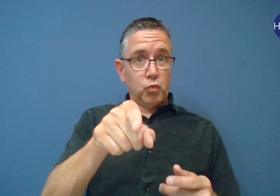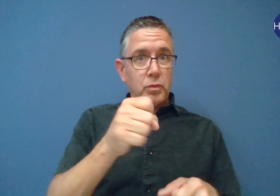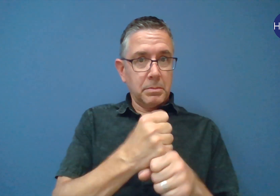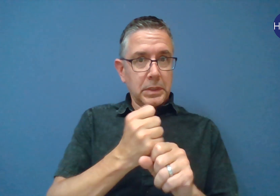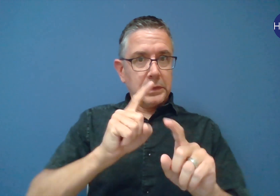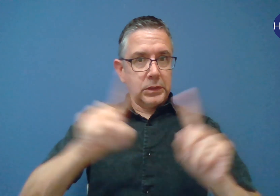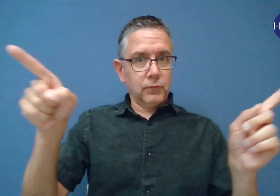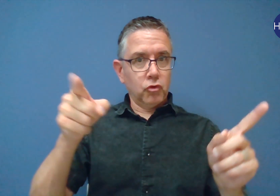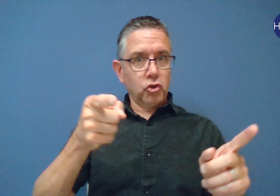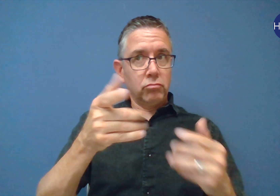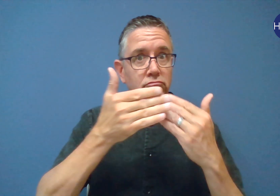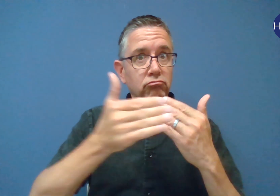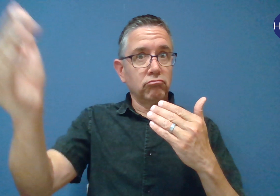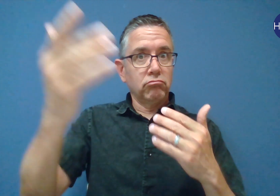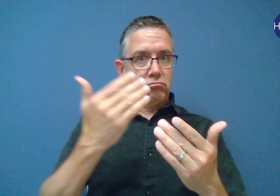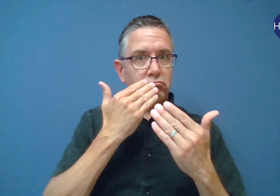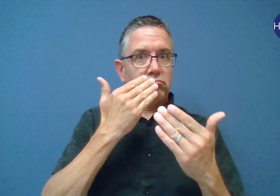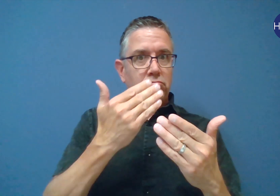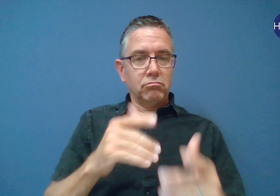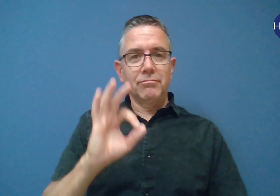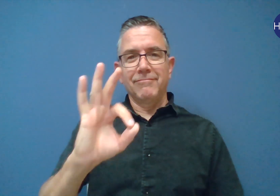You can make a difference for future generations. Thank you.